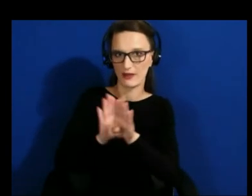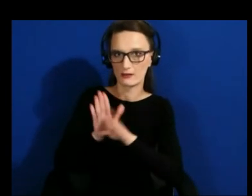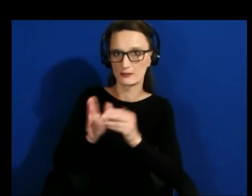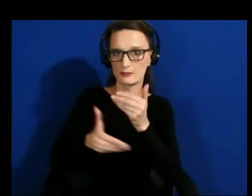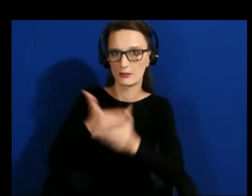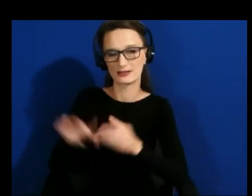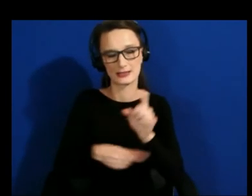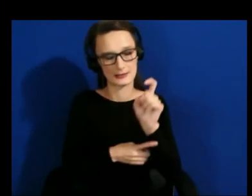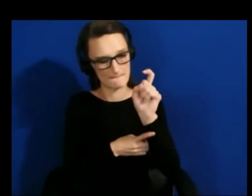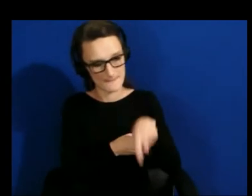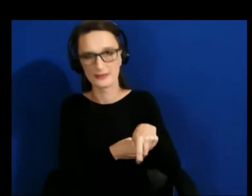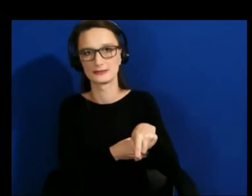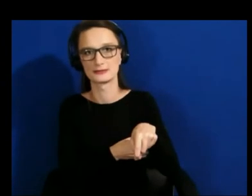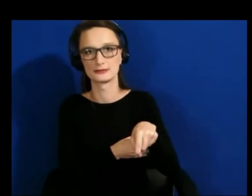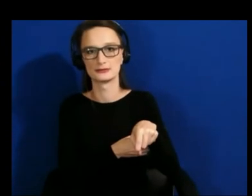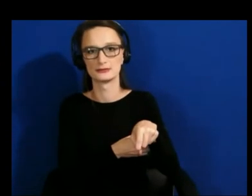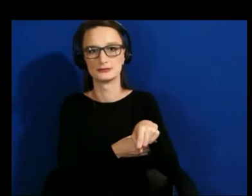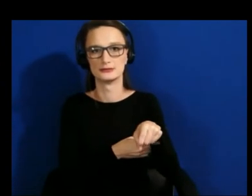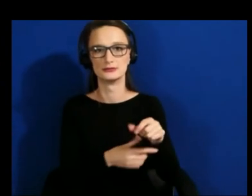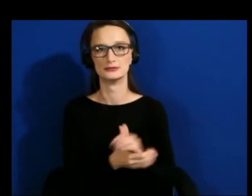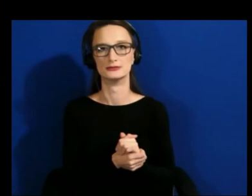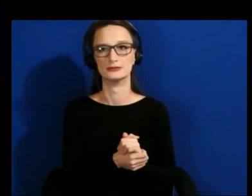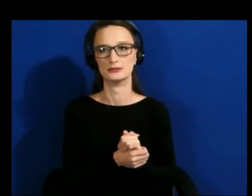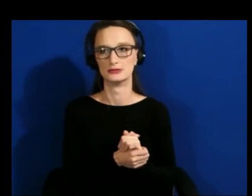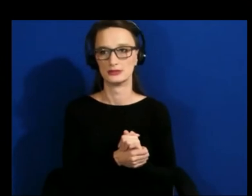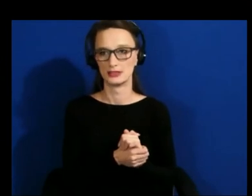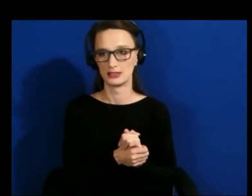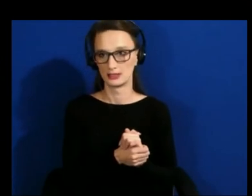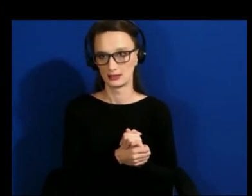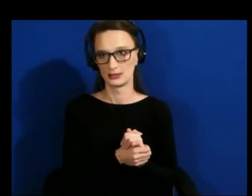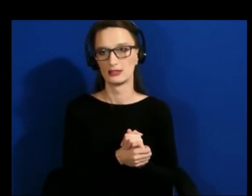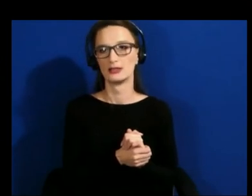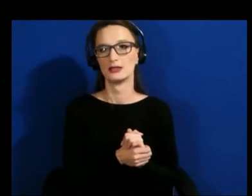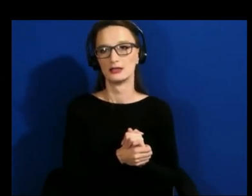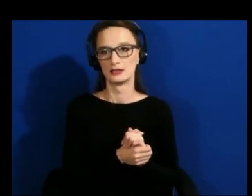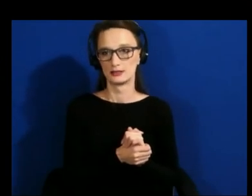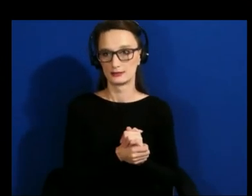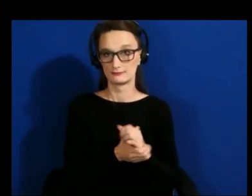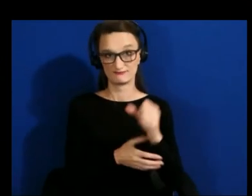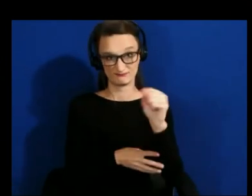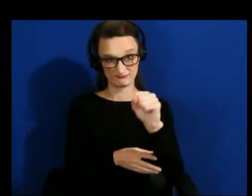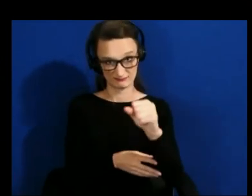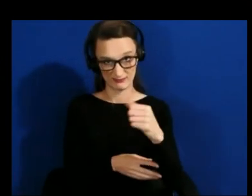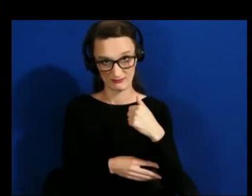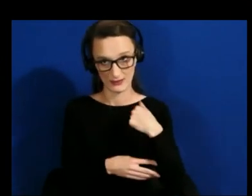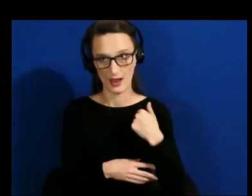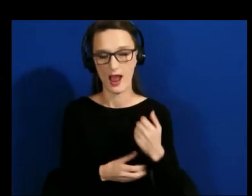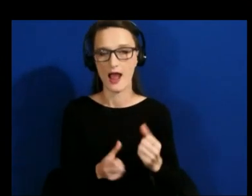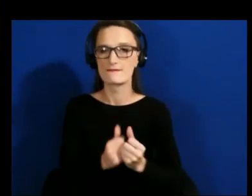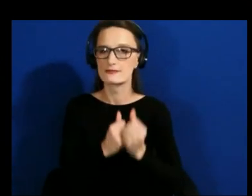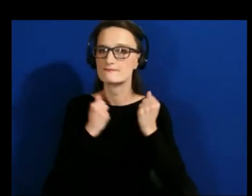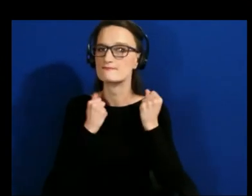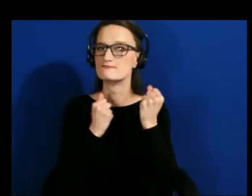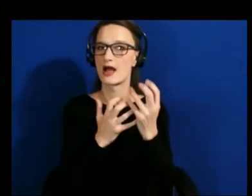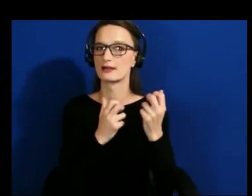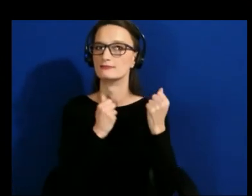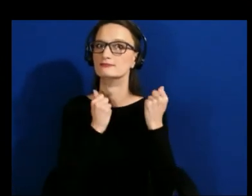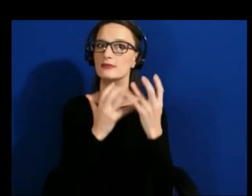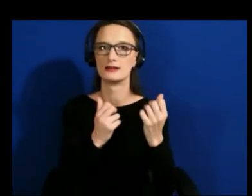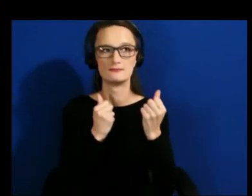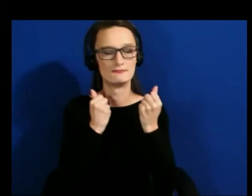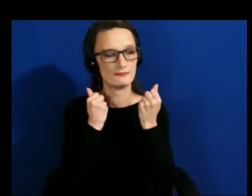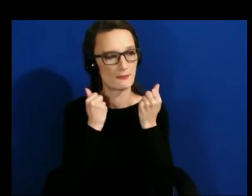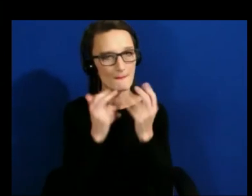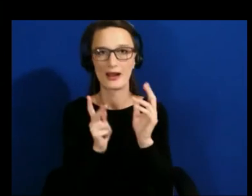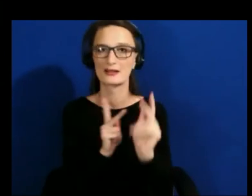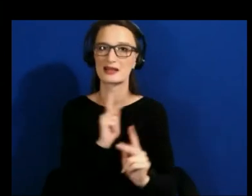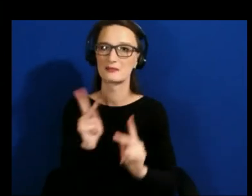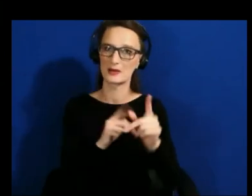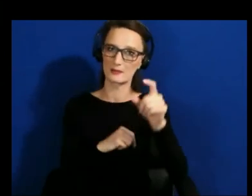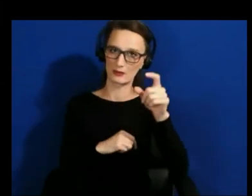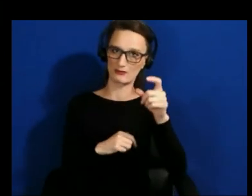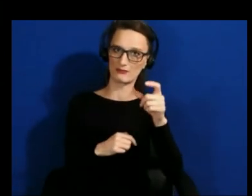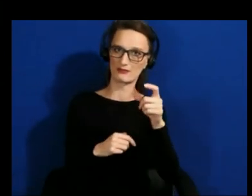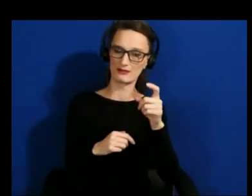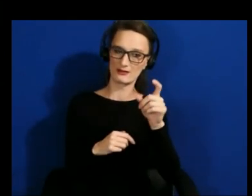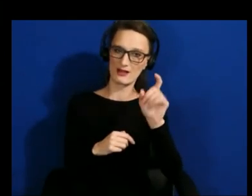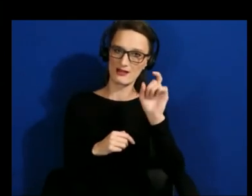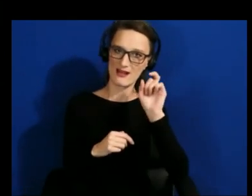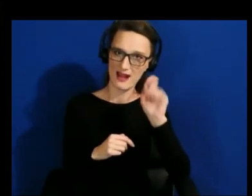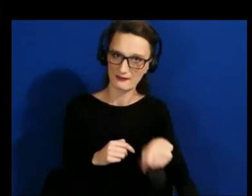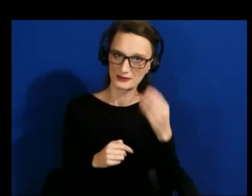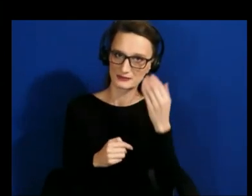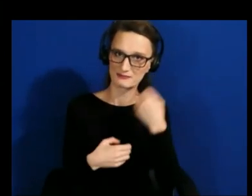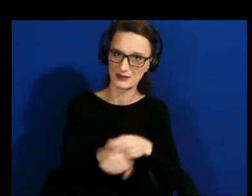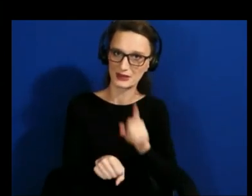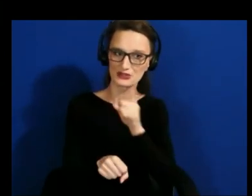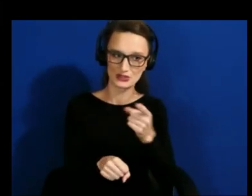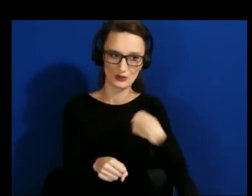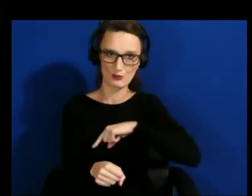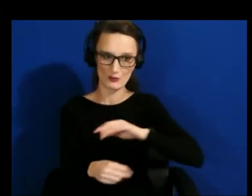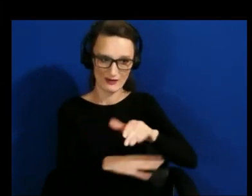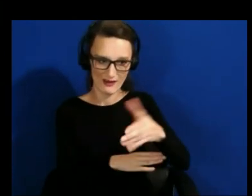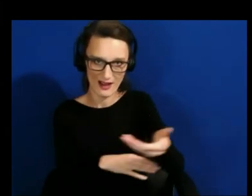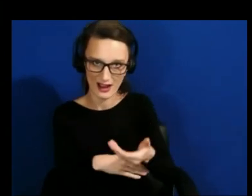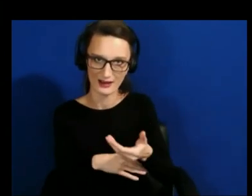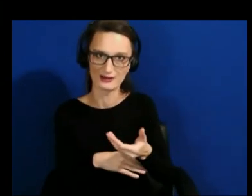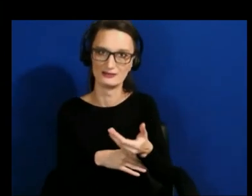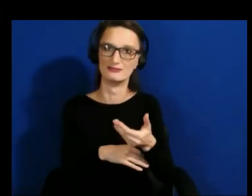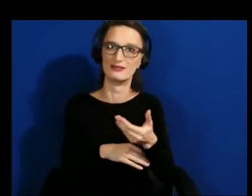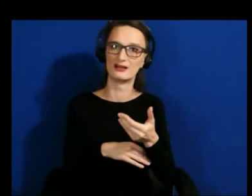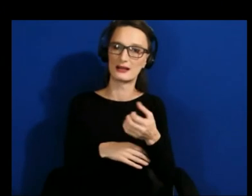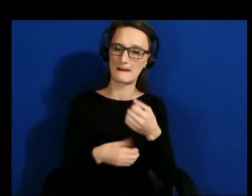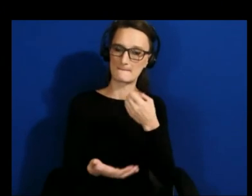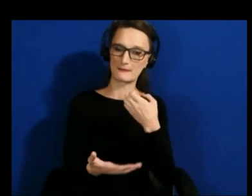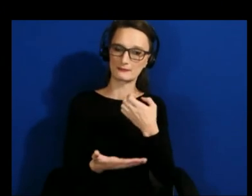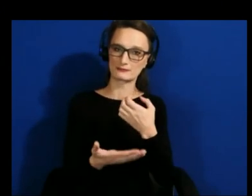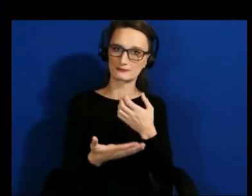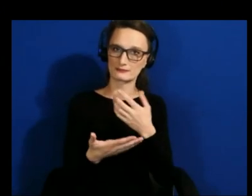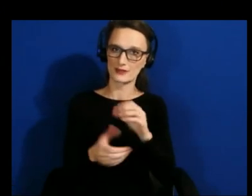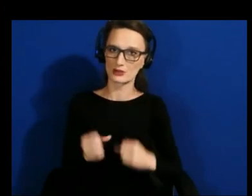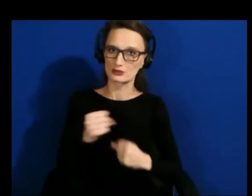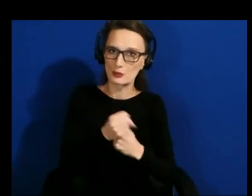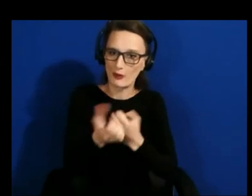Absolutely. We've got a tsunami of aging and acquired disabilities and we must make sure that the people we employ and keep employed and keep economically viable and engaged represents the